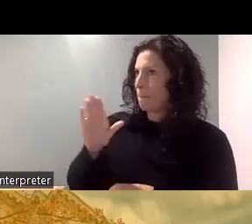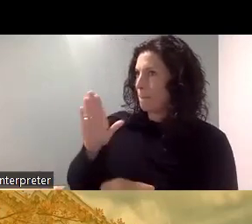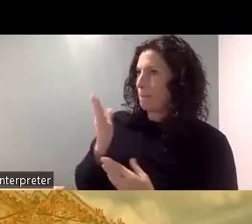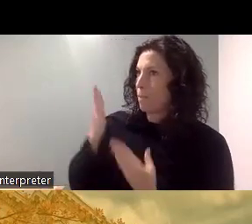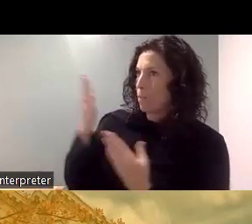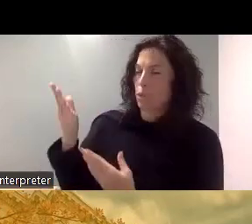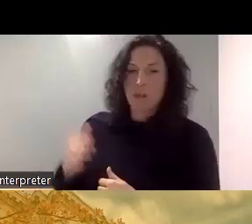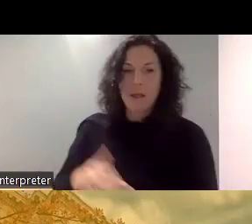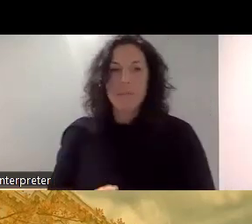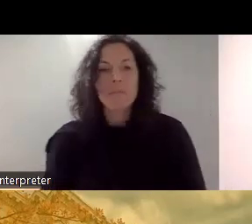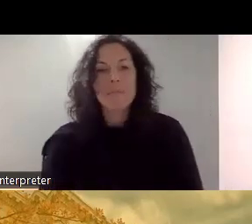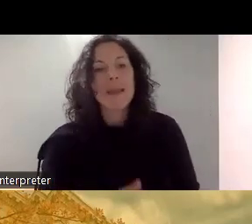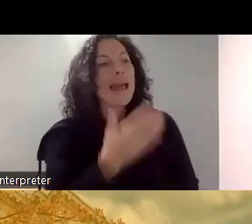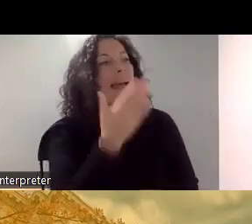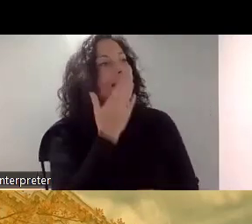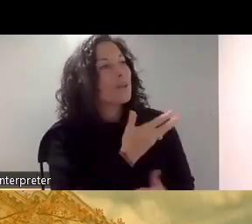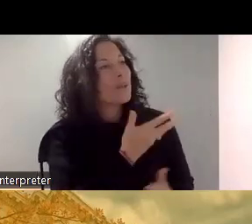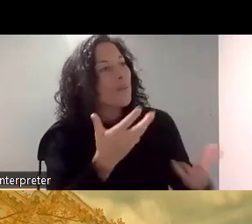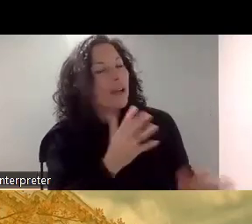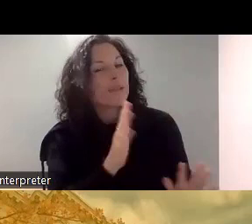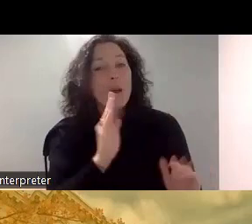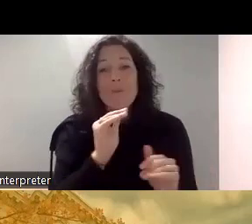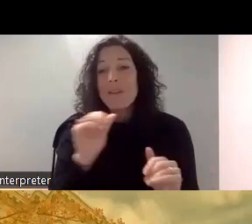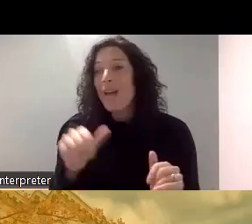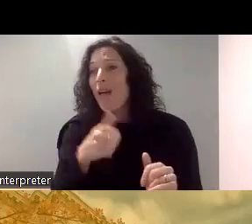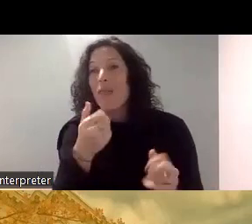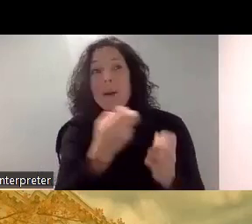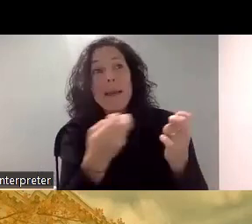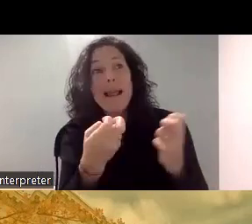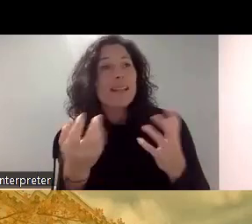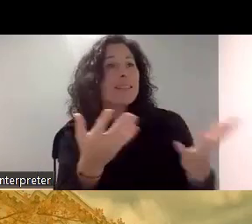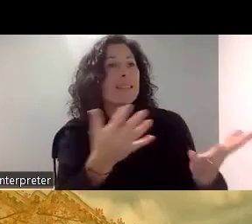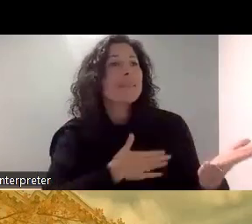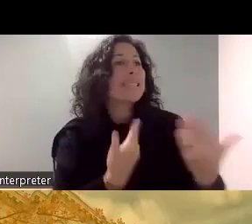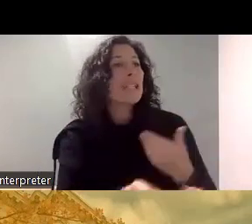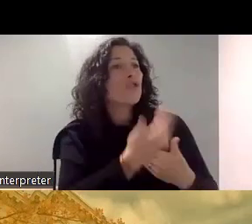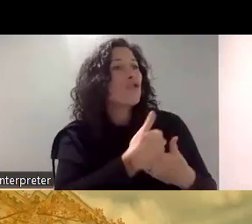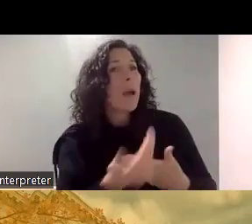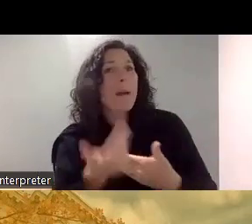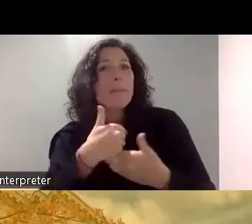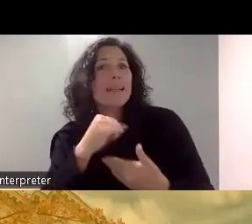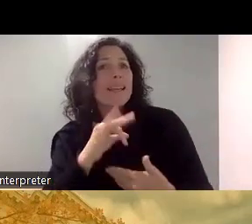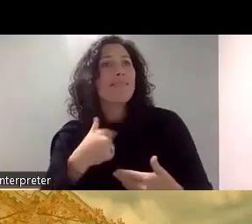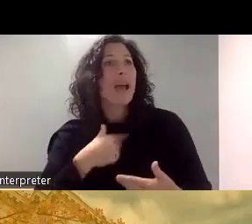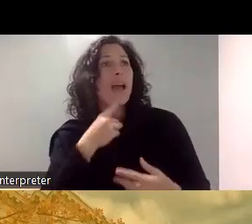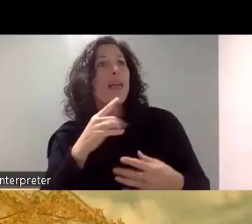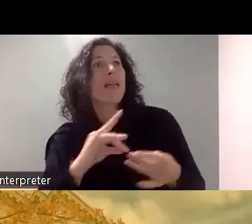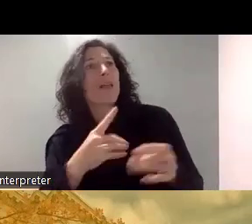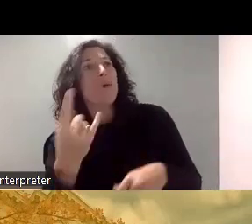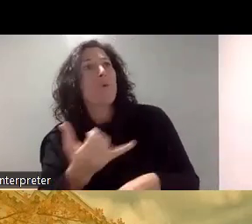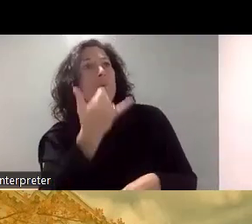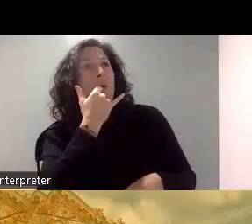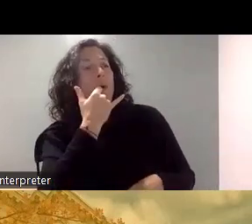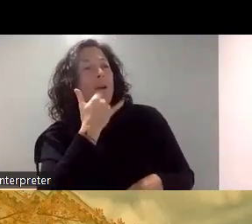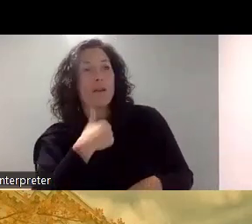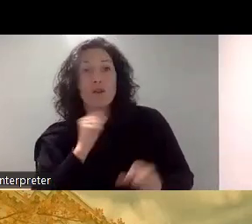and I hope that the other panelists will feel free to interrupt me when I get something wrong because that could certainly happen.